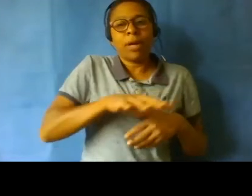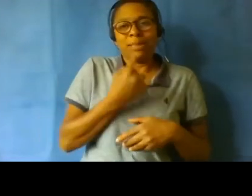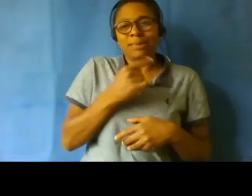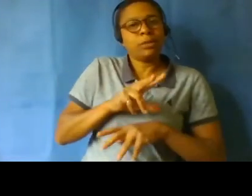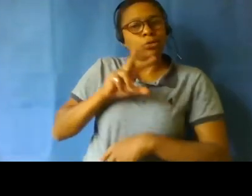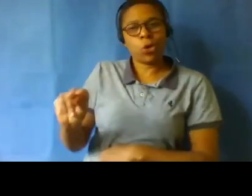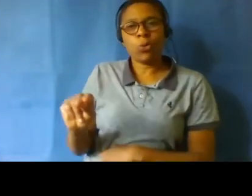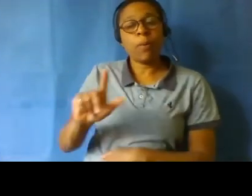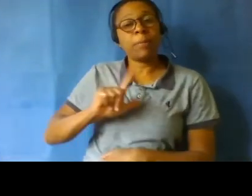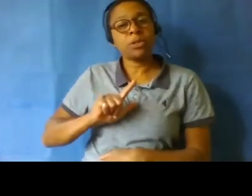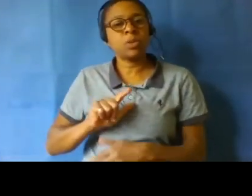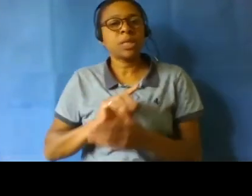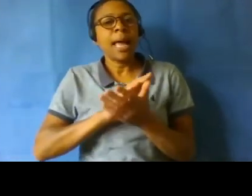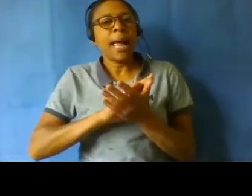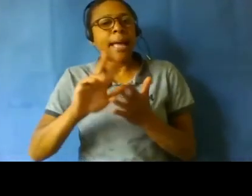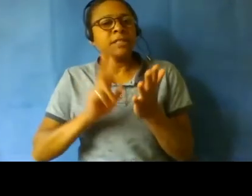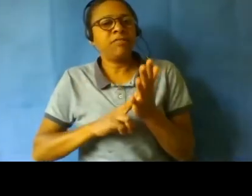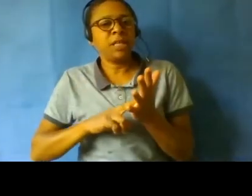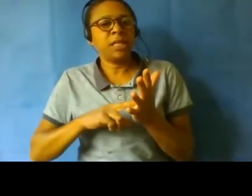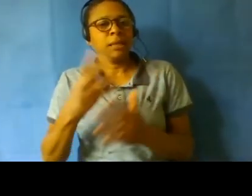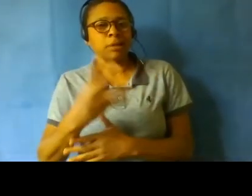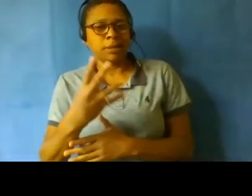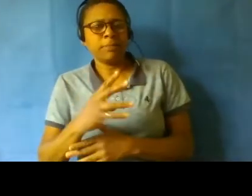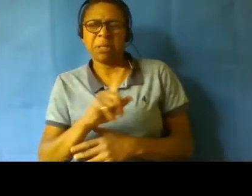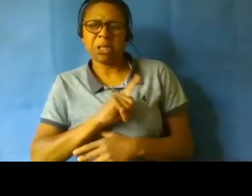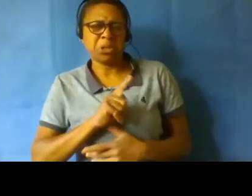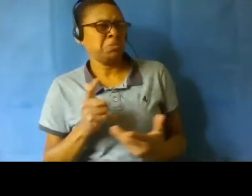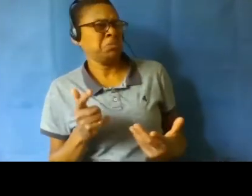you're going to need if you have sex because H HPV is a disease that's